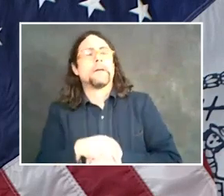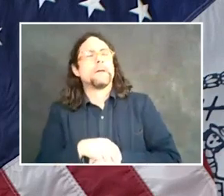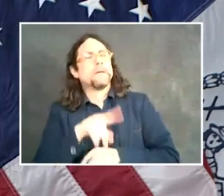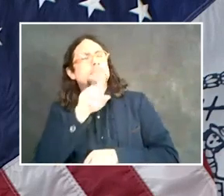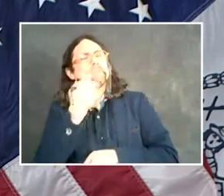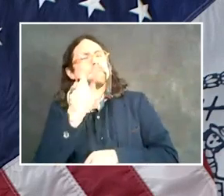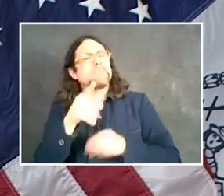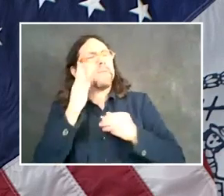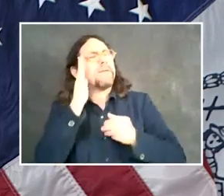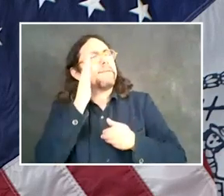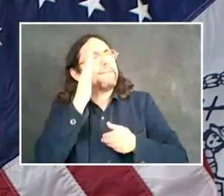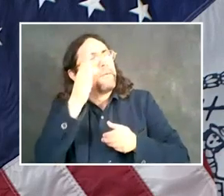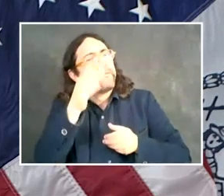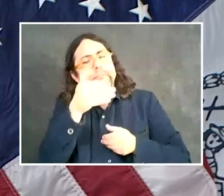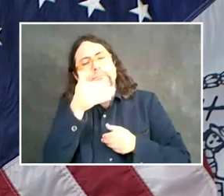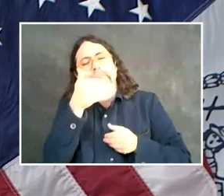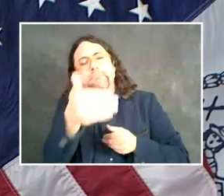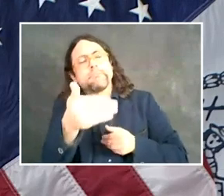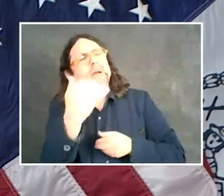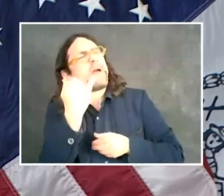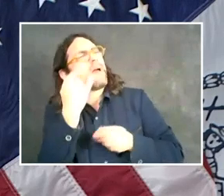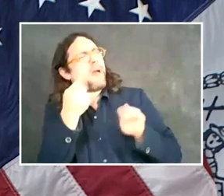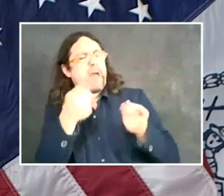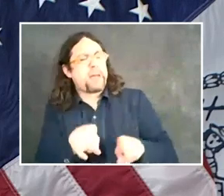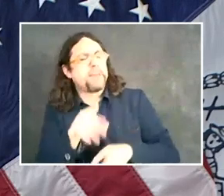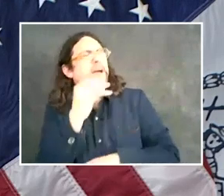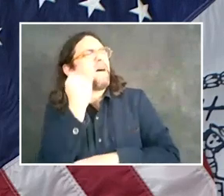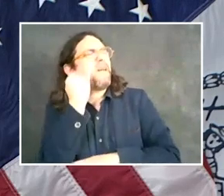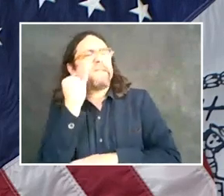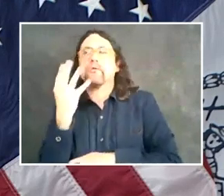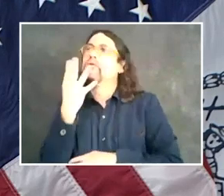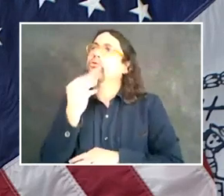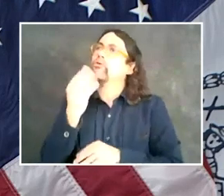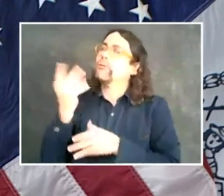ORTHODOX COMMUNITY. ASHLEY, I'LL START AND TURN